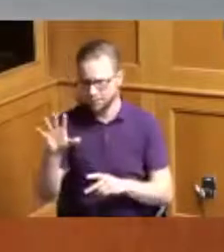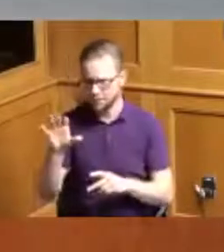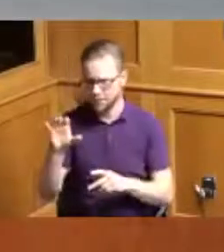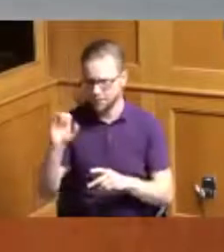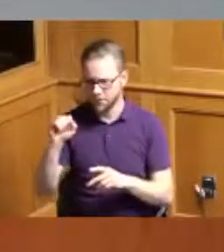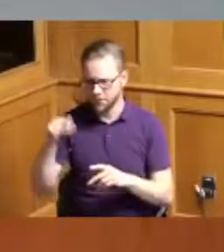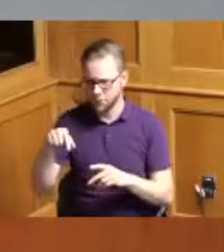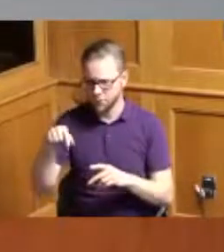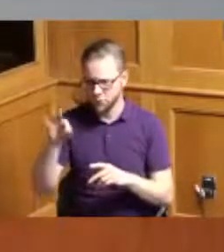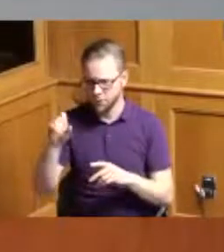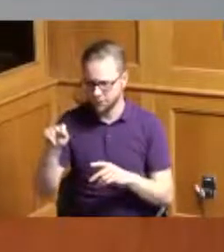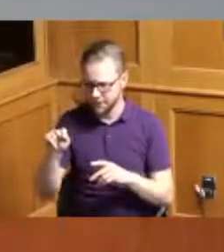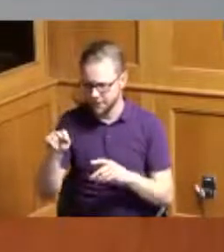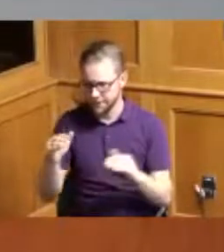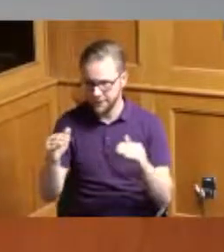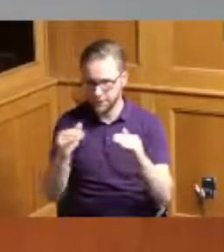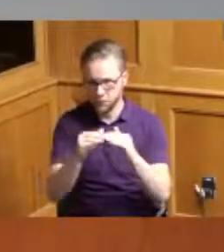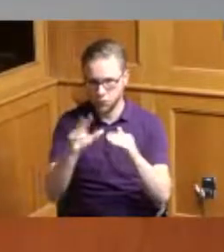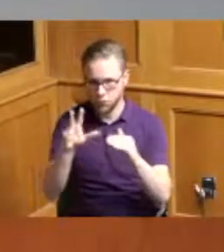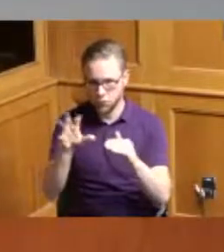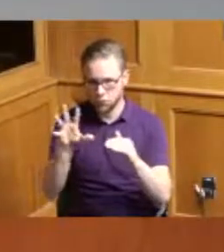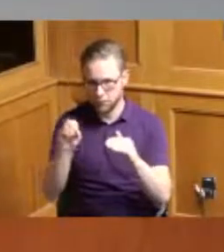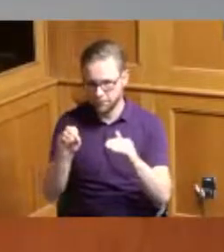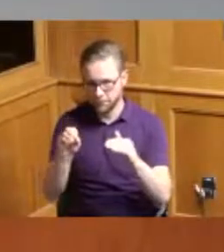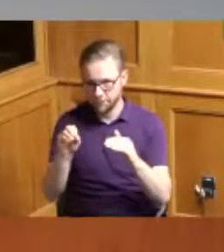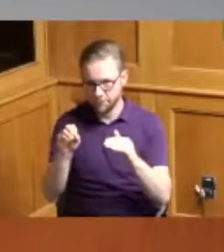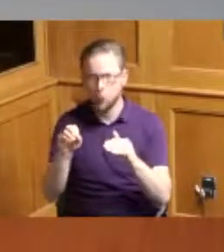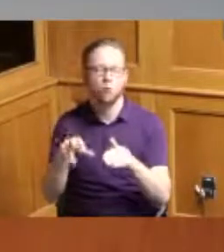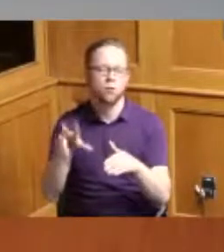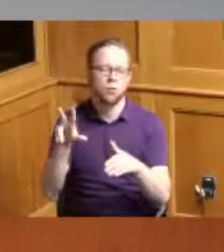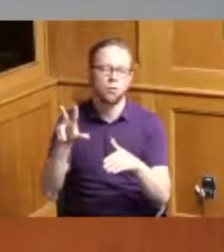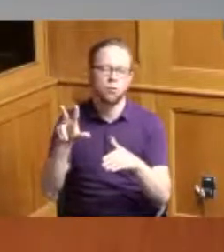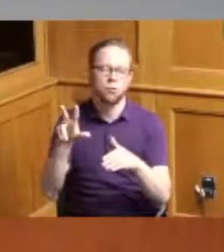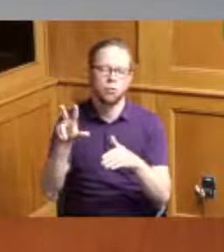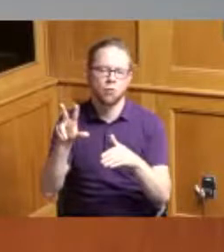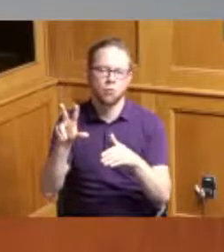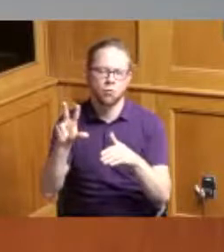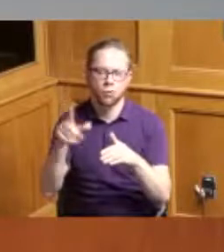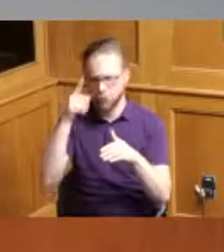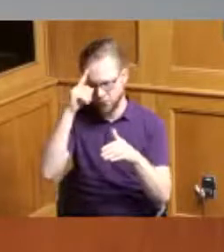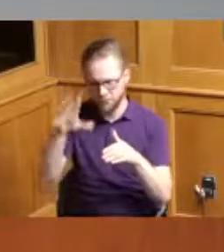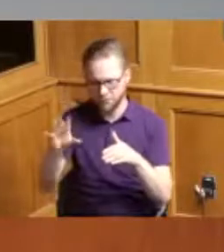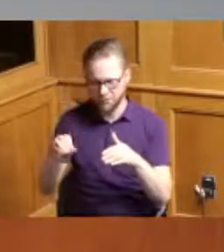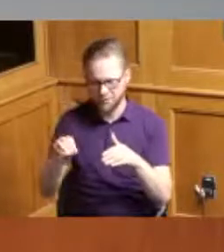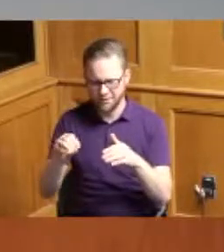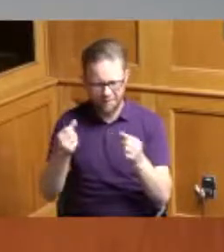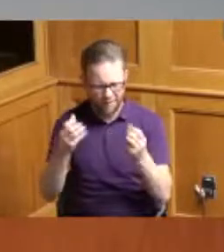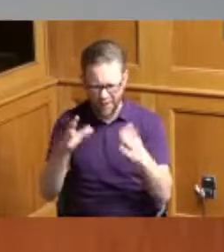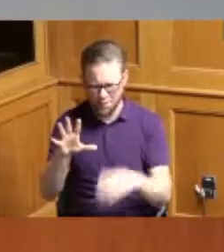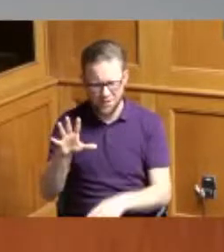equals 350 or 3.50 I have no sense of how big that is how big is 500 square feet give me